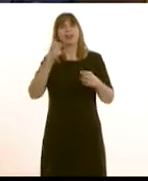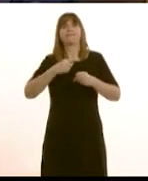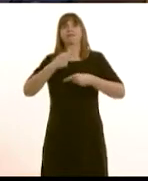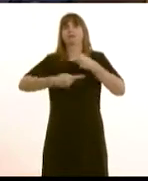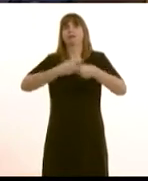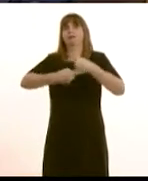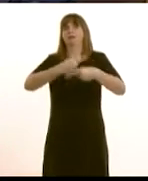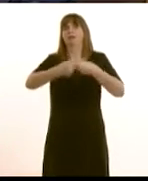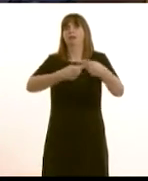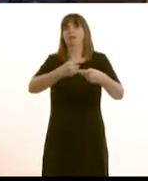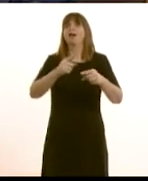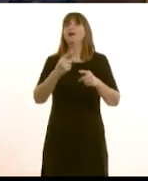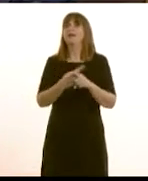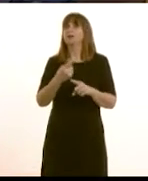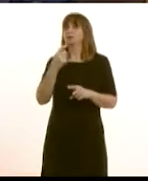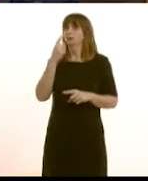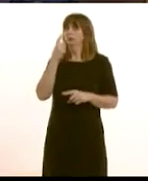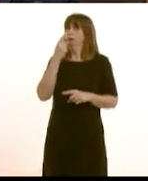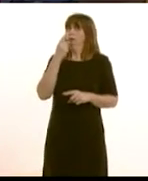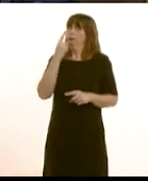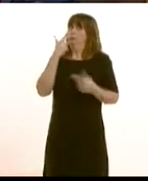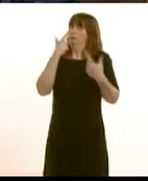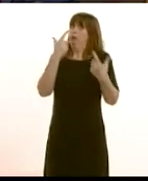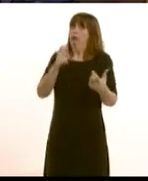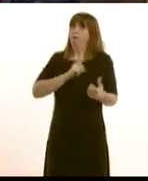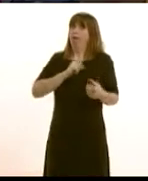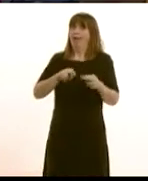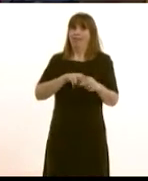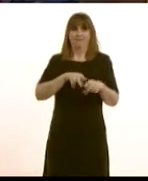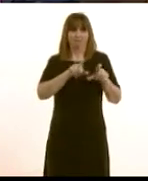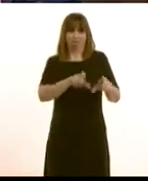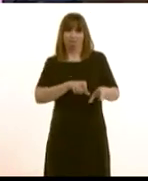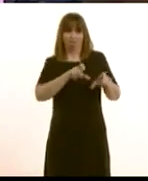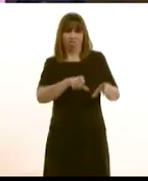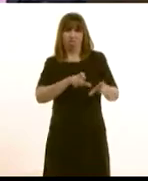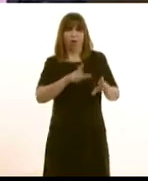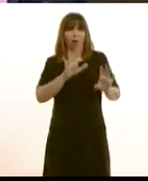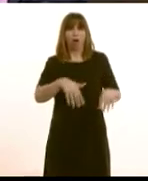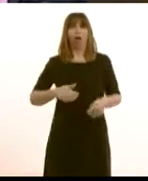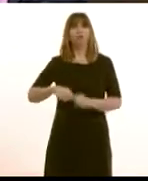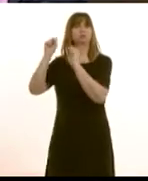the risk of fly-tipping; they must weigh these arguments carefully. What we do know is we